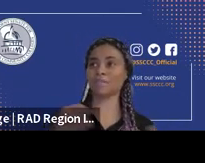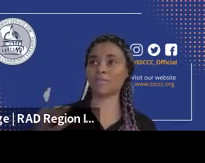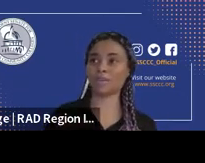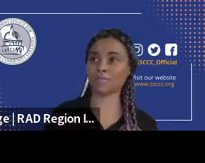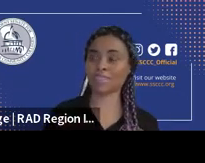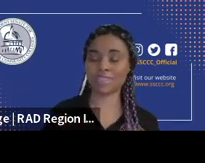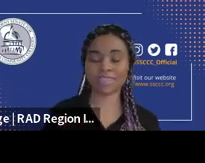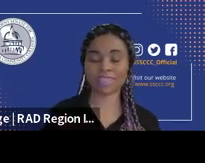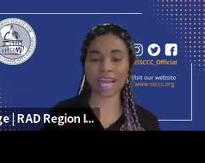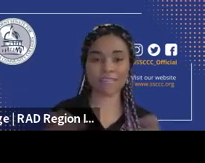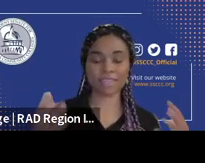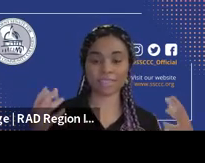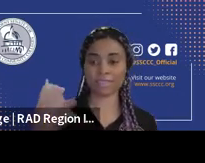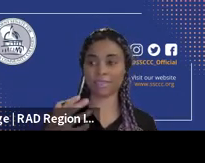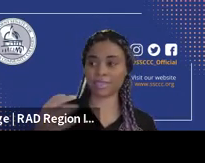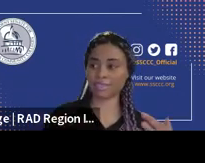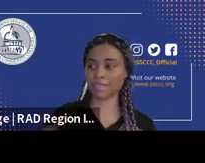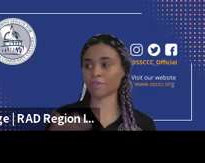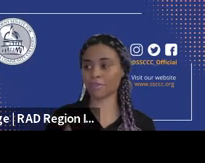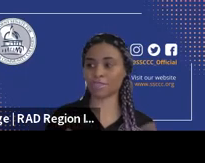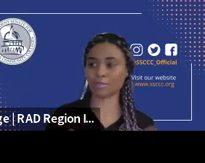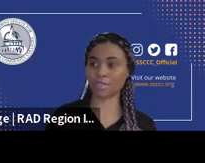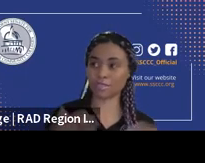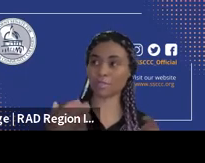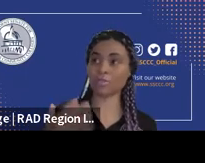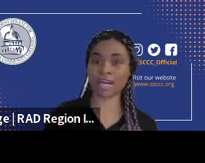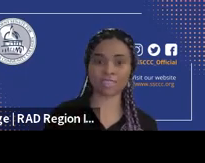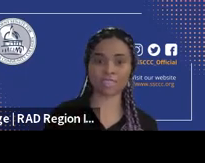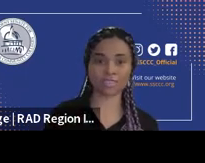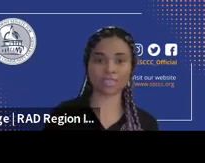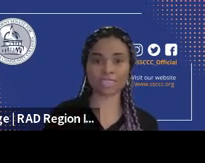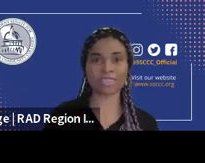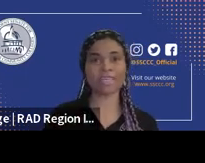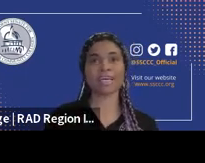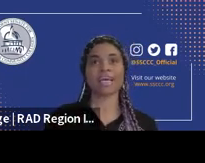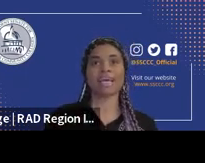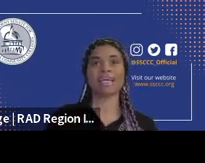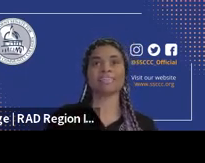Once again being welcoming to have the disabled students utilize their services.